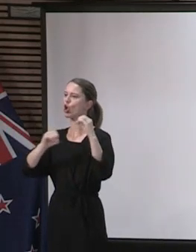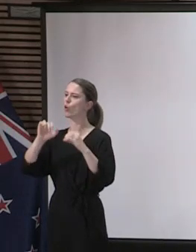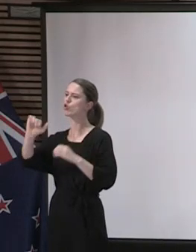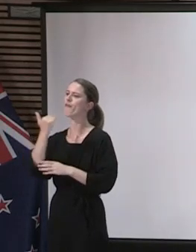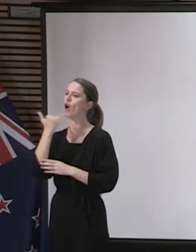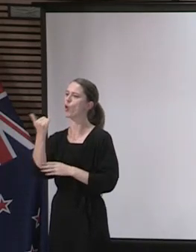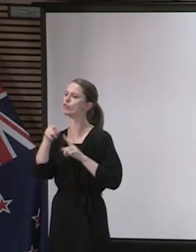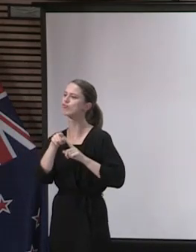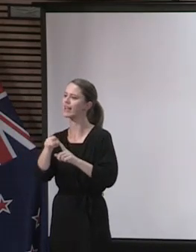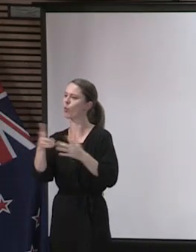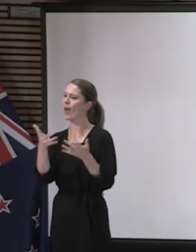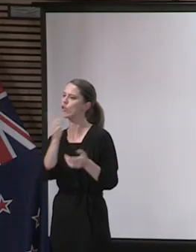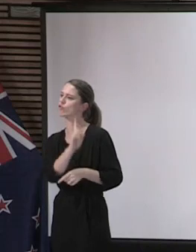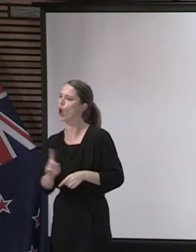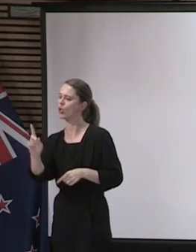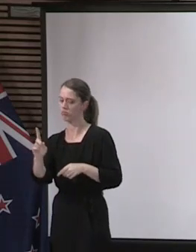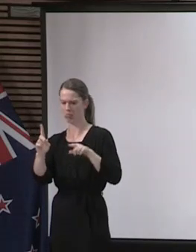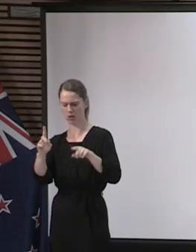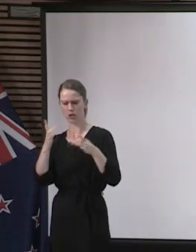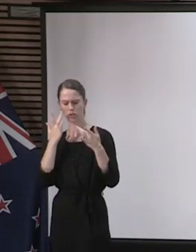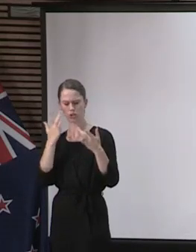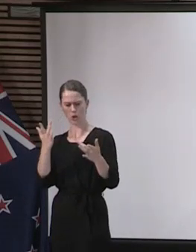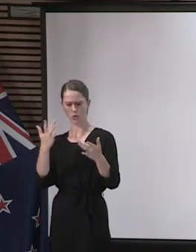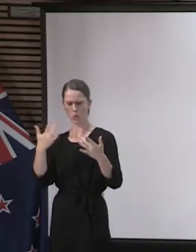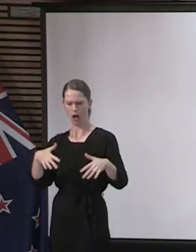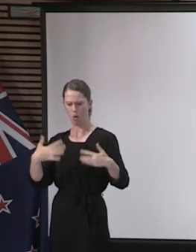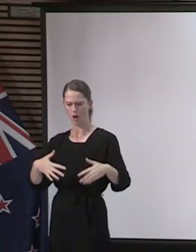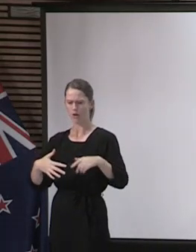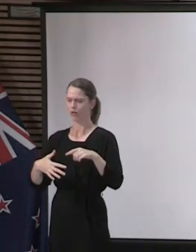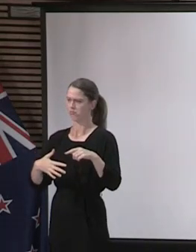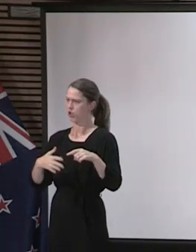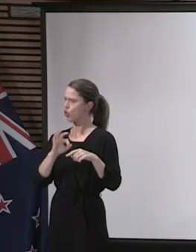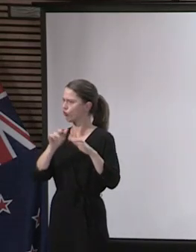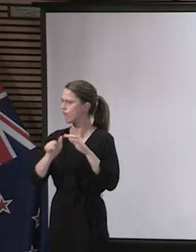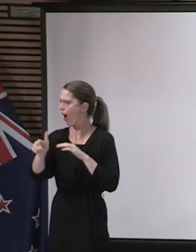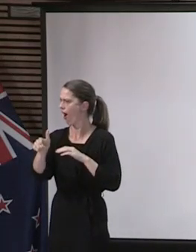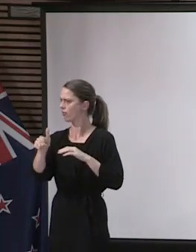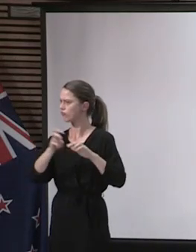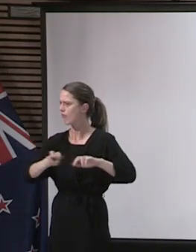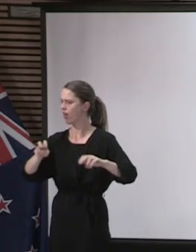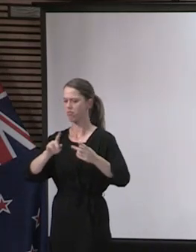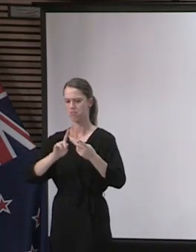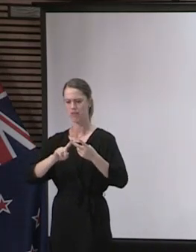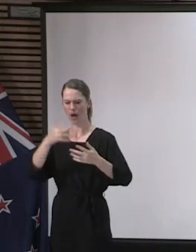you look at that Google tracking, some of the analysis out there, and our results,